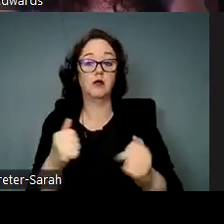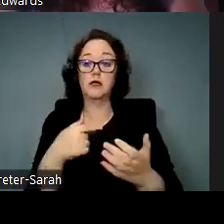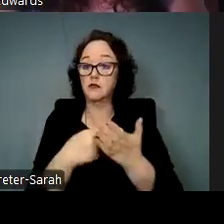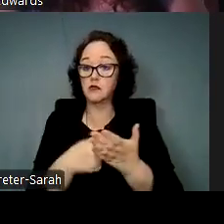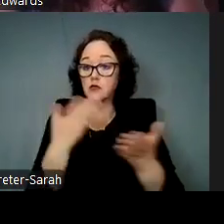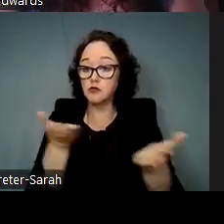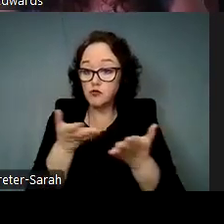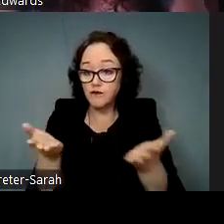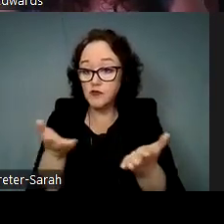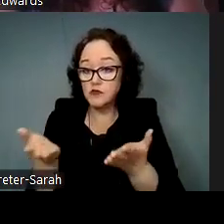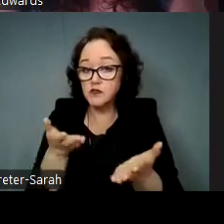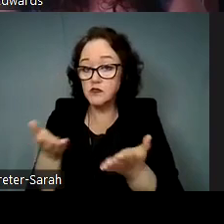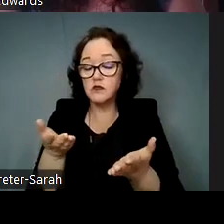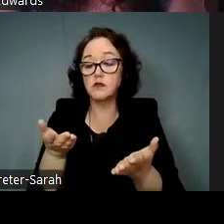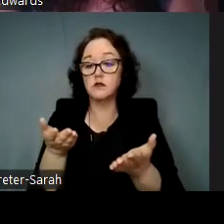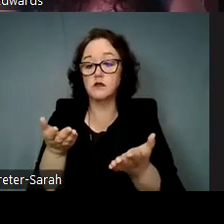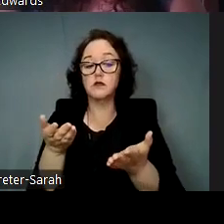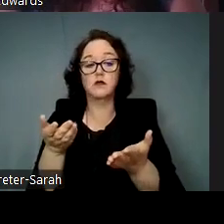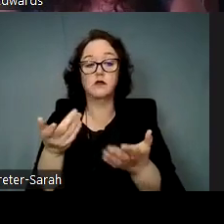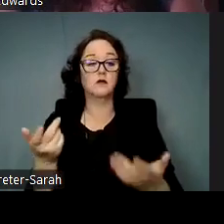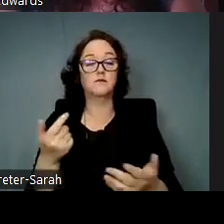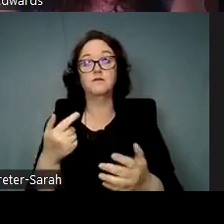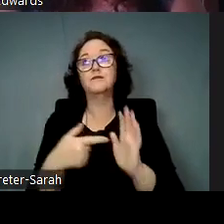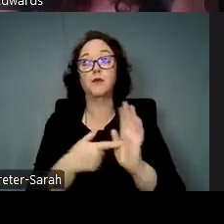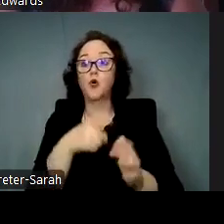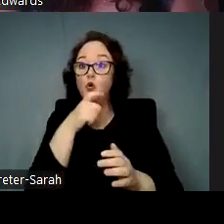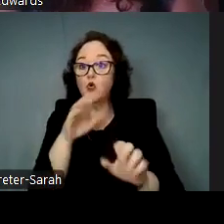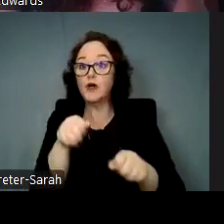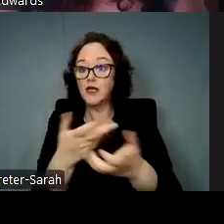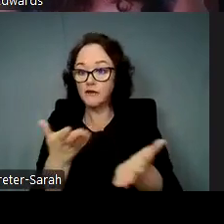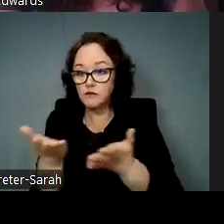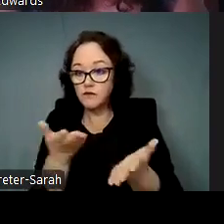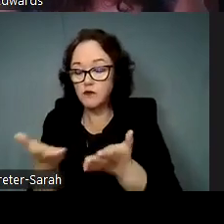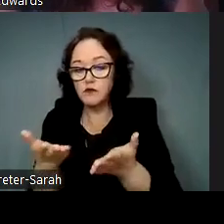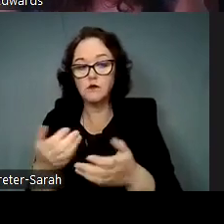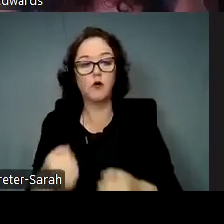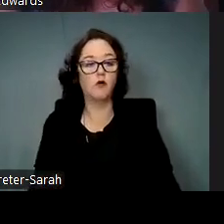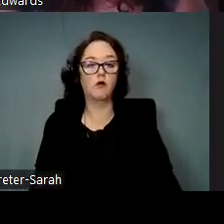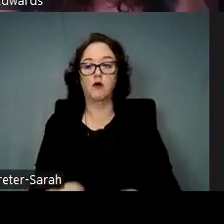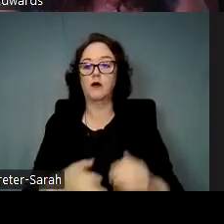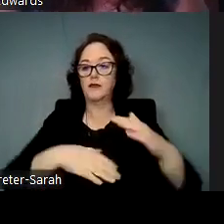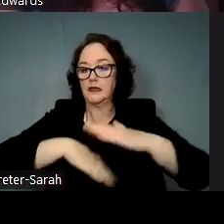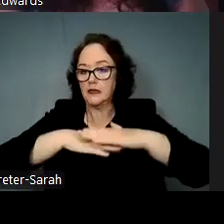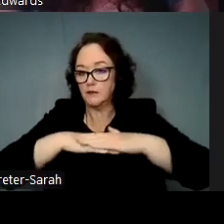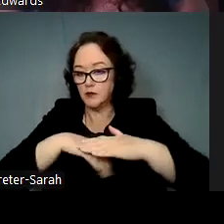around services, including who may provide those services, or what kind of limits there are on services, or whether or not you